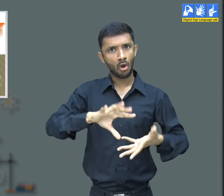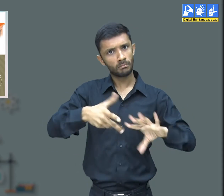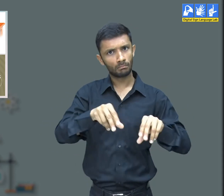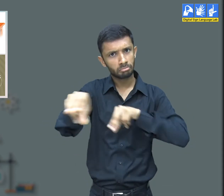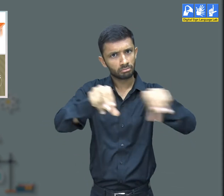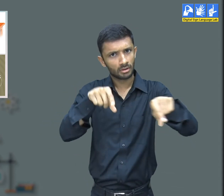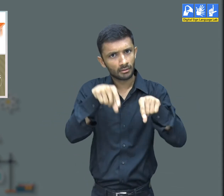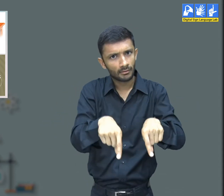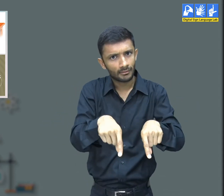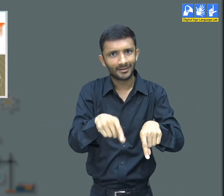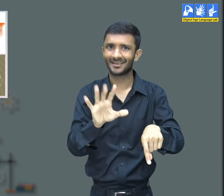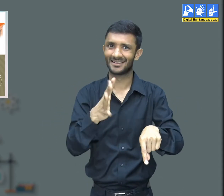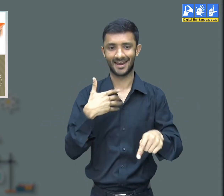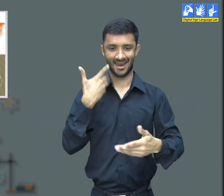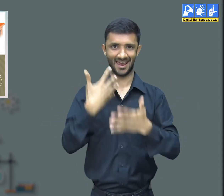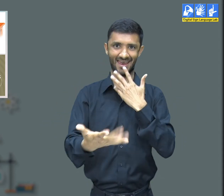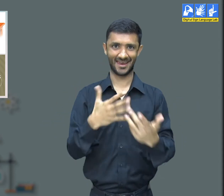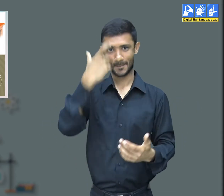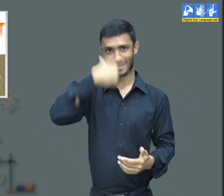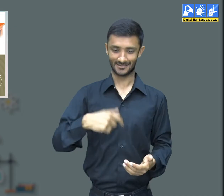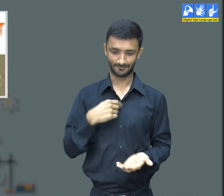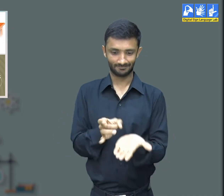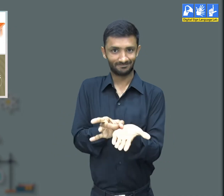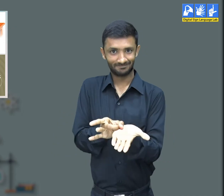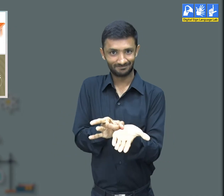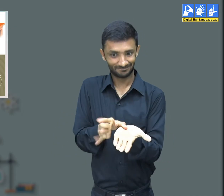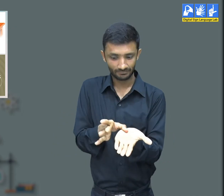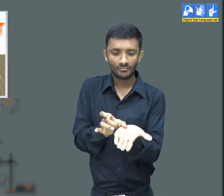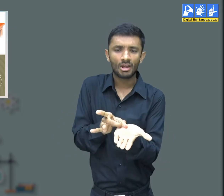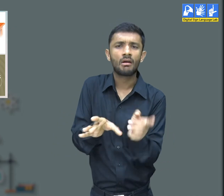They don't move on their own until and unless we hit them a striker.